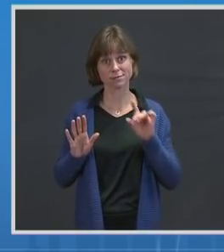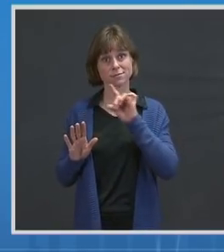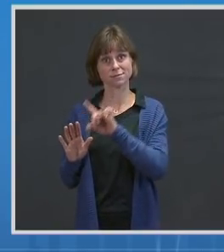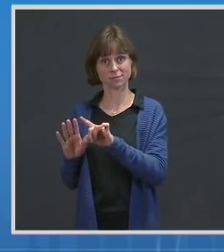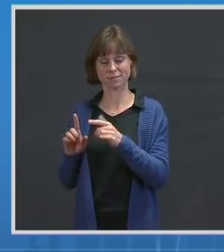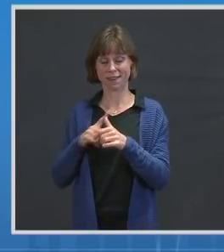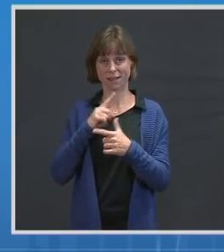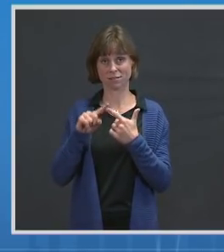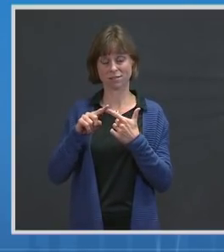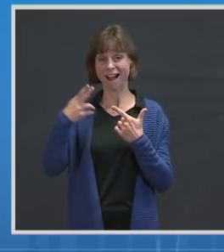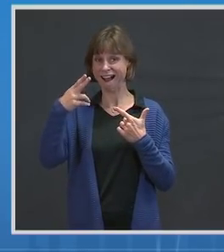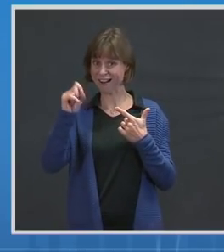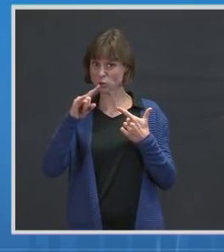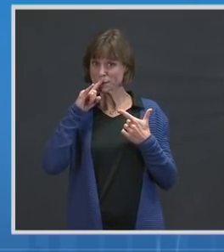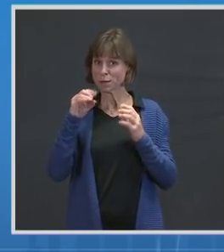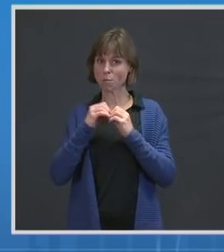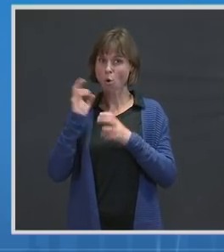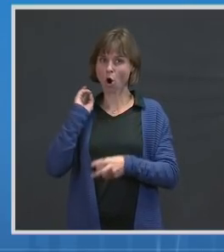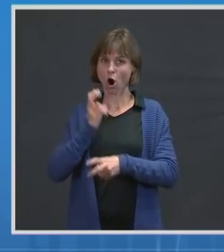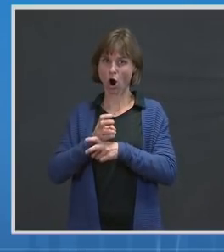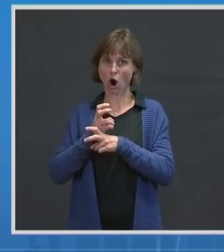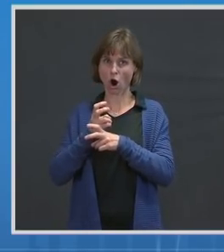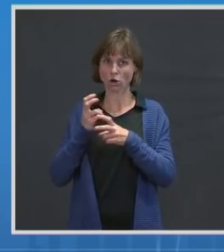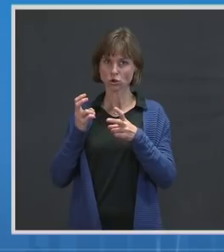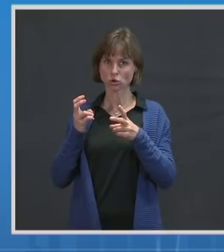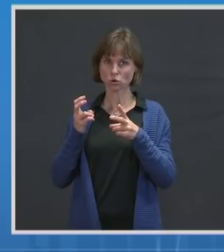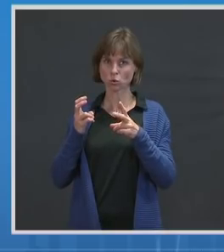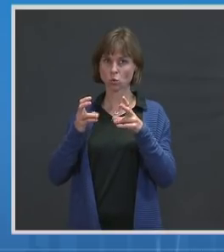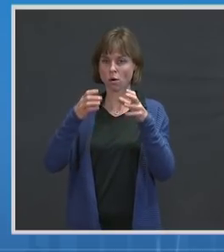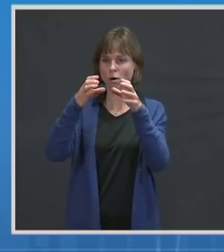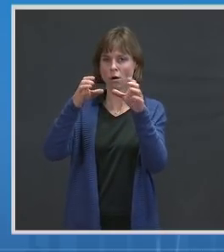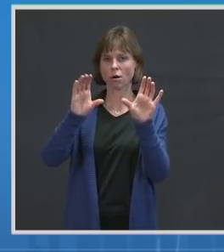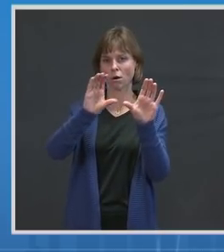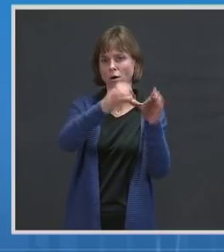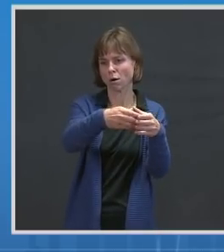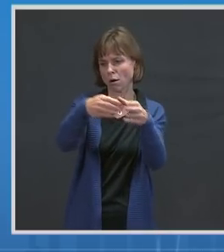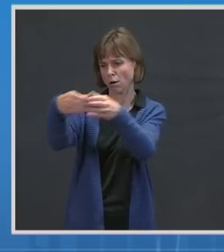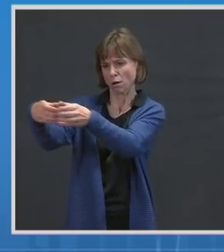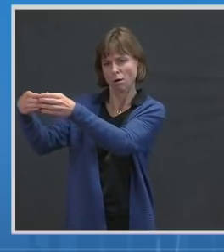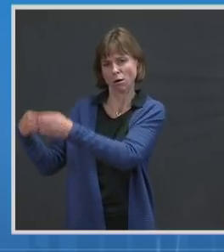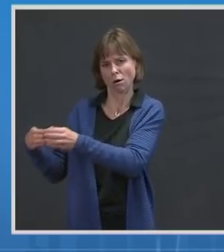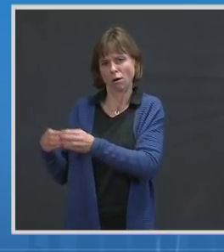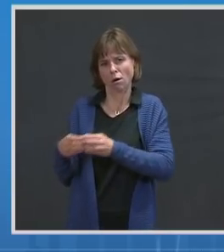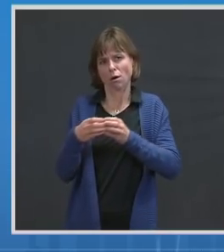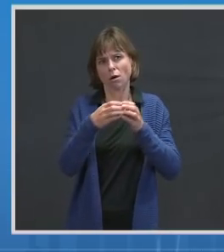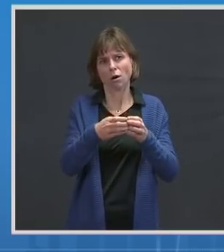Thing two: High school kids are harder to cohort. One of our key mitigation strategies is to try and have small cohorts of kids,